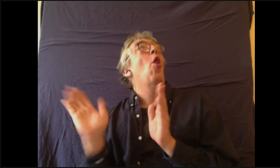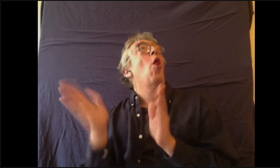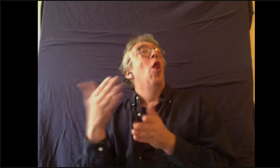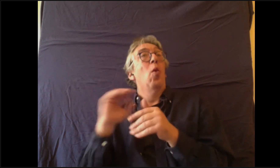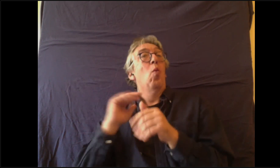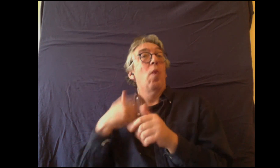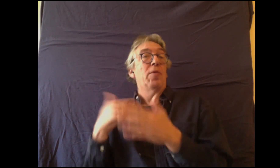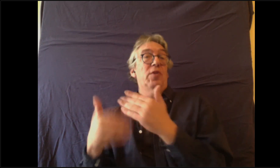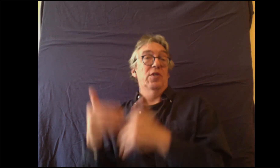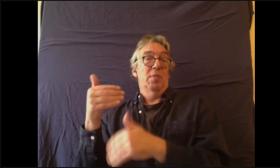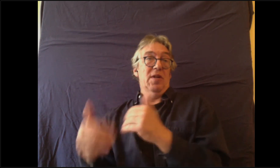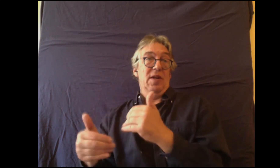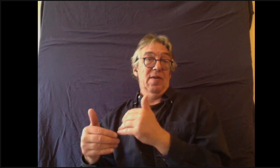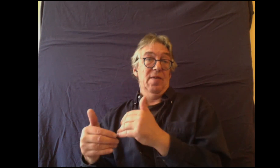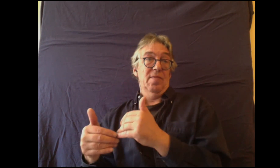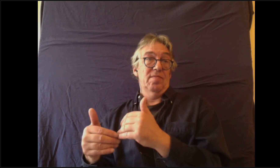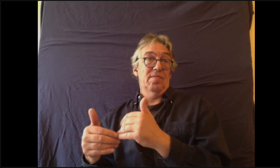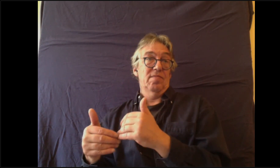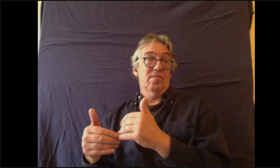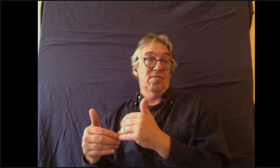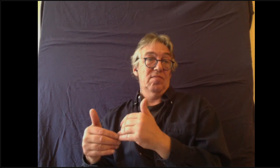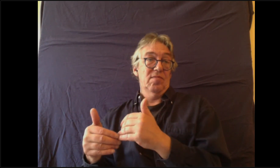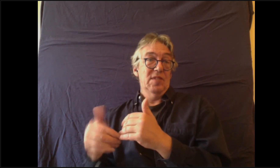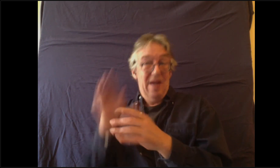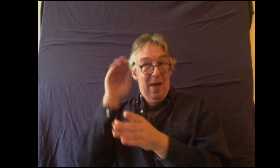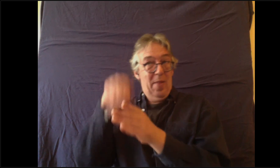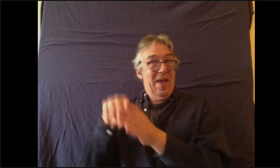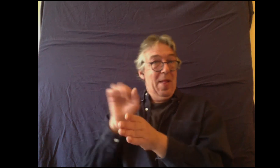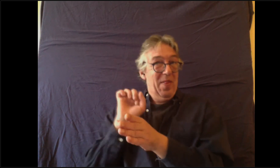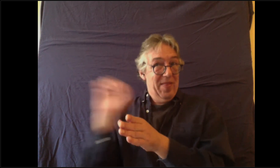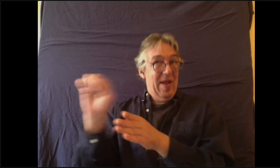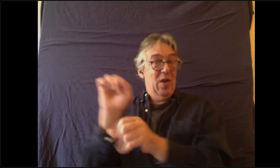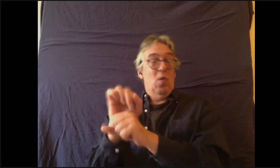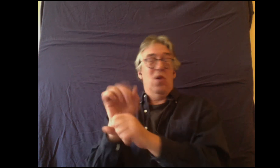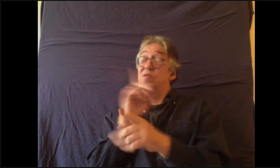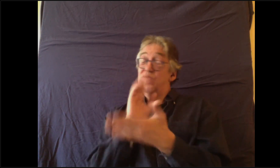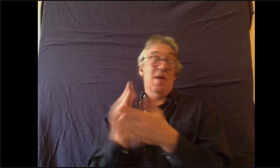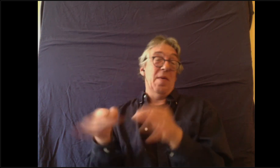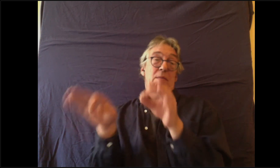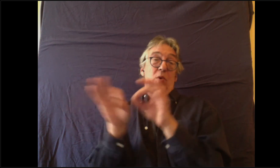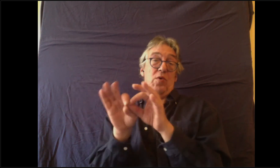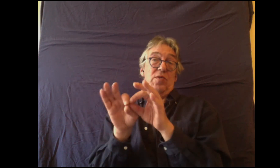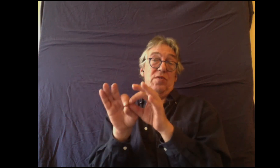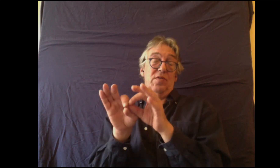It's very important to achieving equality for women with disabilities.